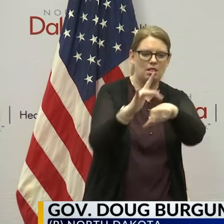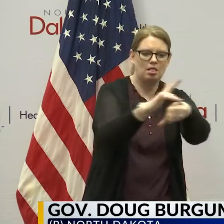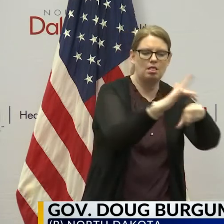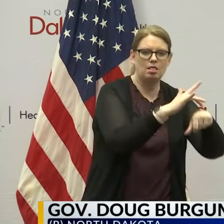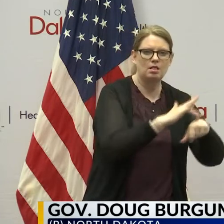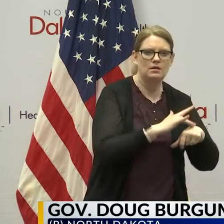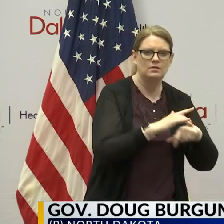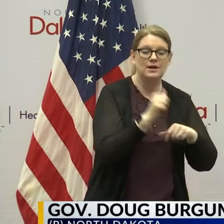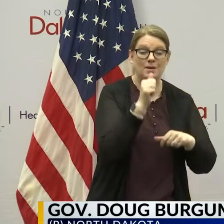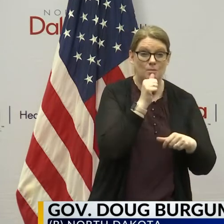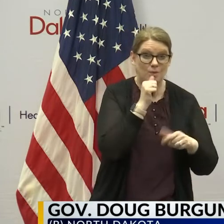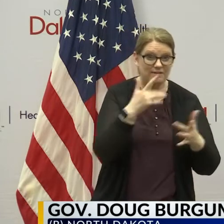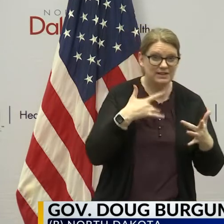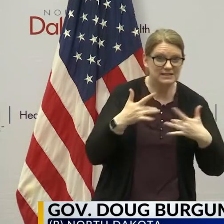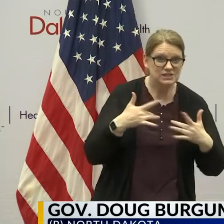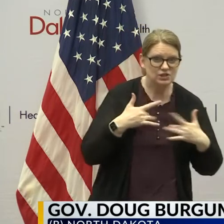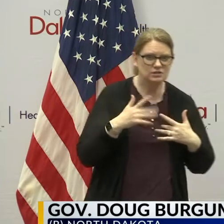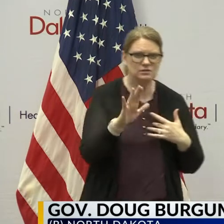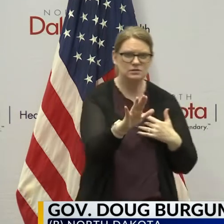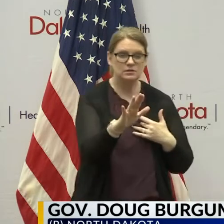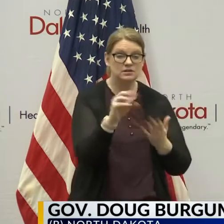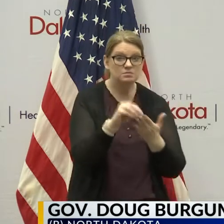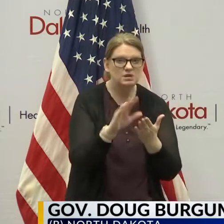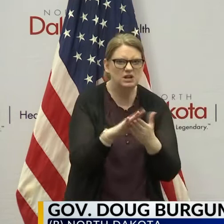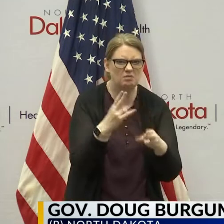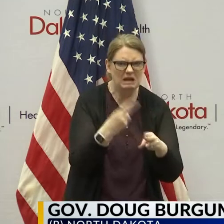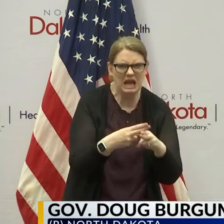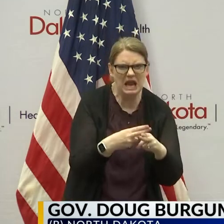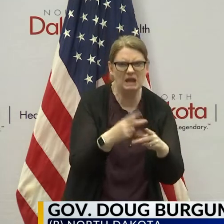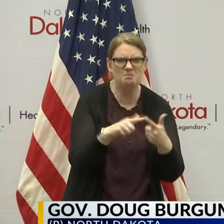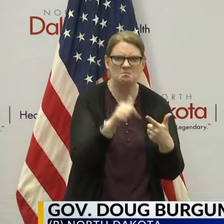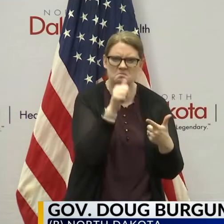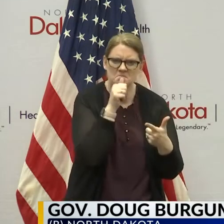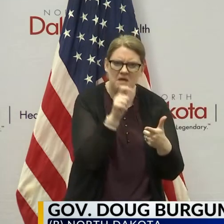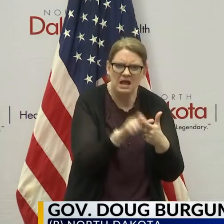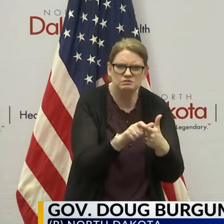LOCATION AWARENESS IT WILL START WATCHING WHERE YOU HAVE BEEN. PRIVACY CONCERNS.